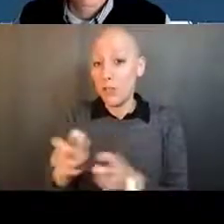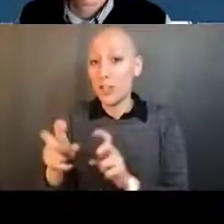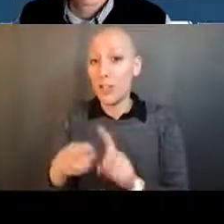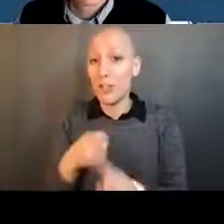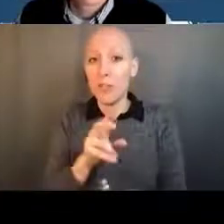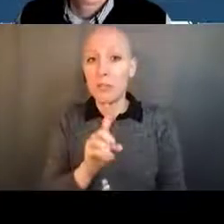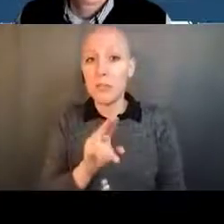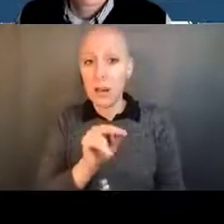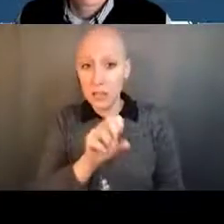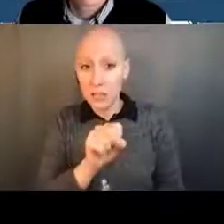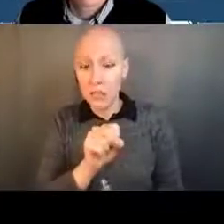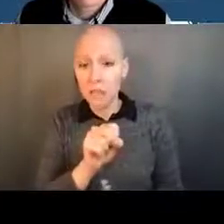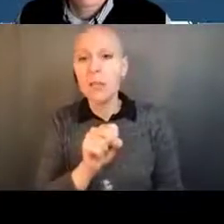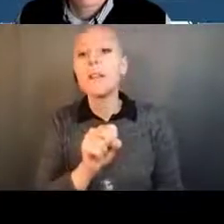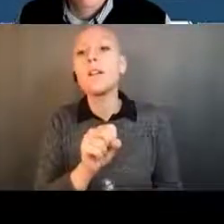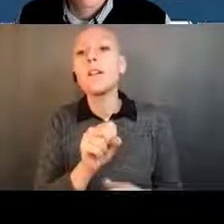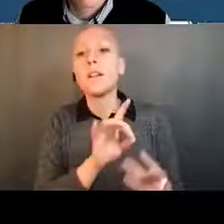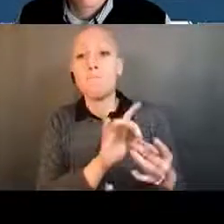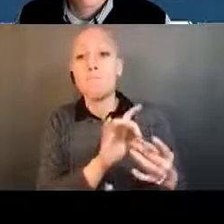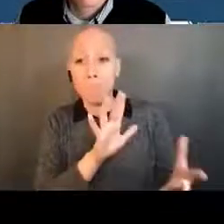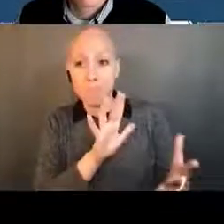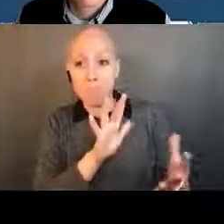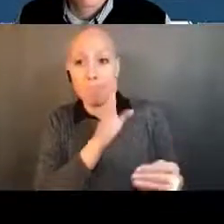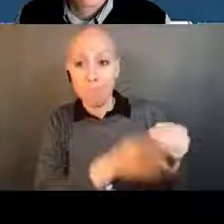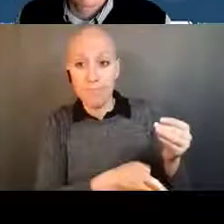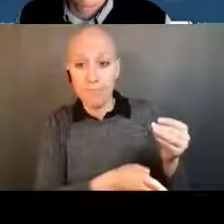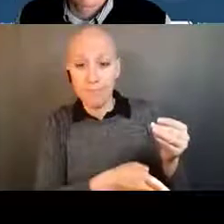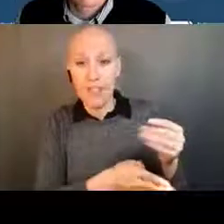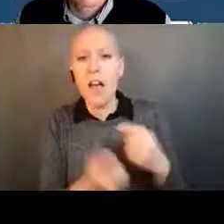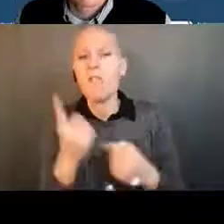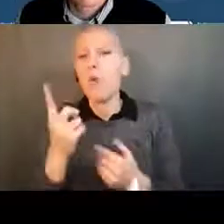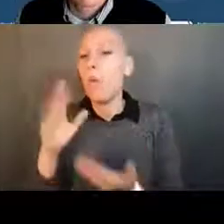to become an application, which that's great. We always love it when things become simpler.